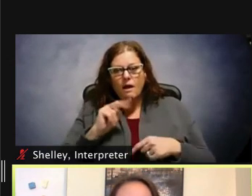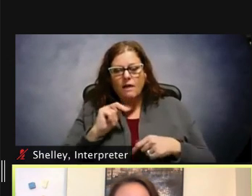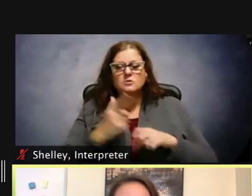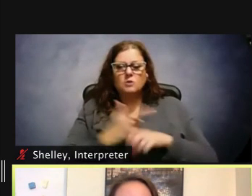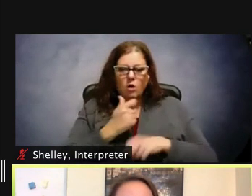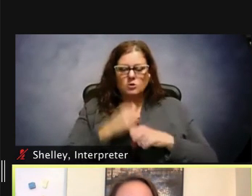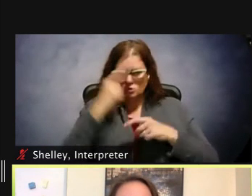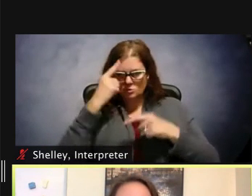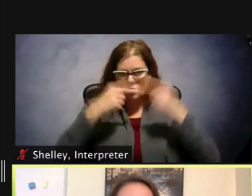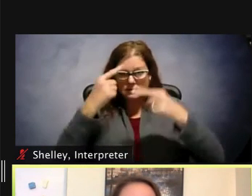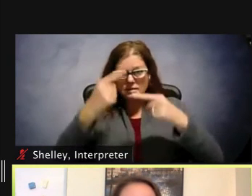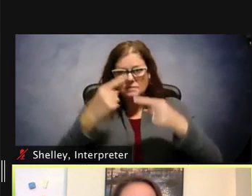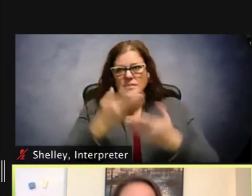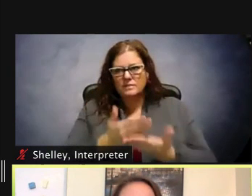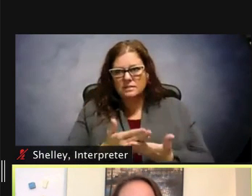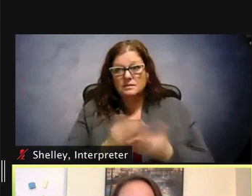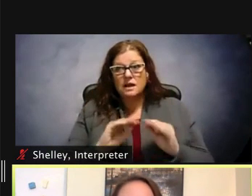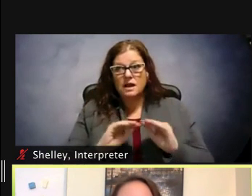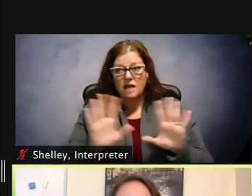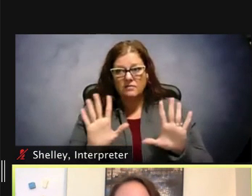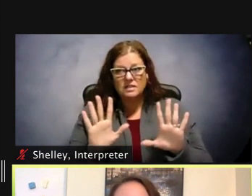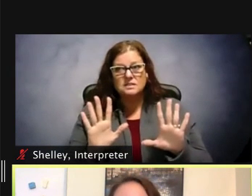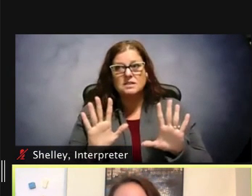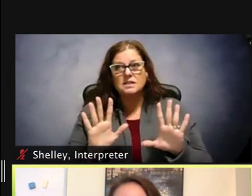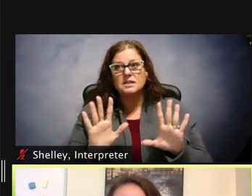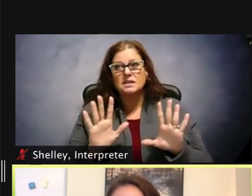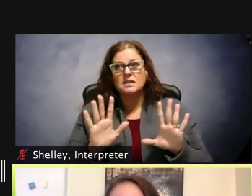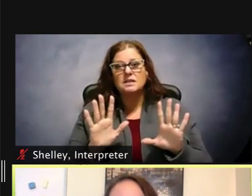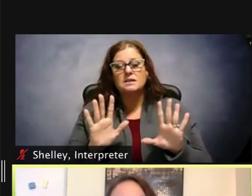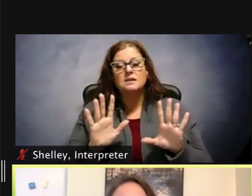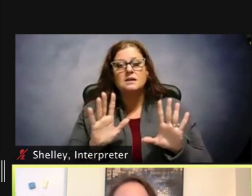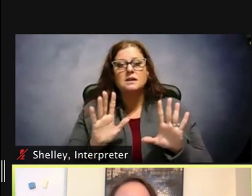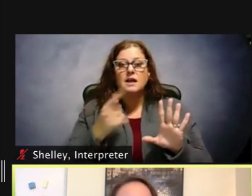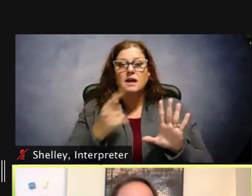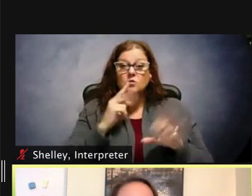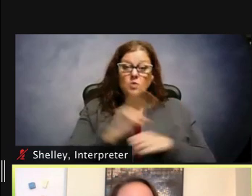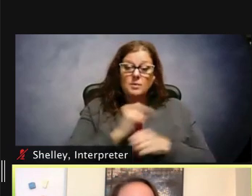evident. And then obviously these cotton masks that we have to wear because of COVID are just